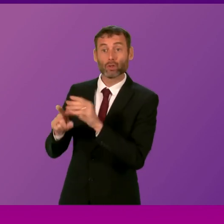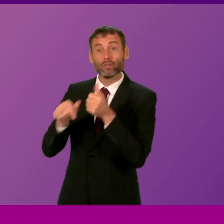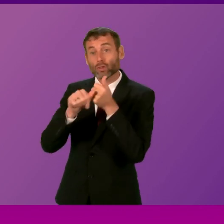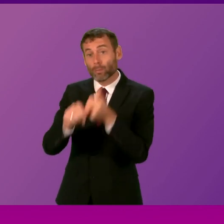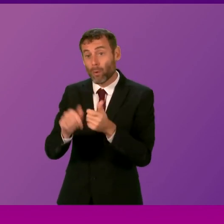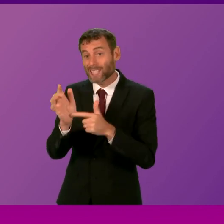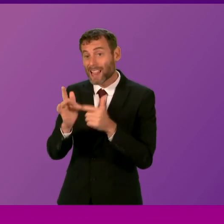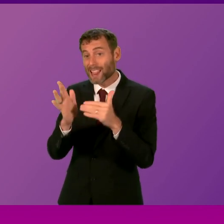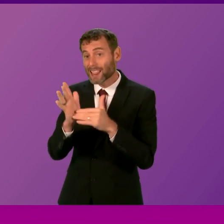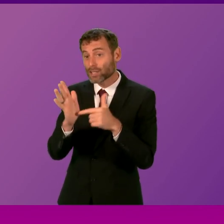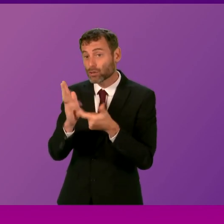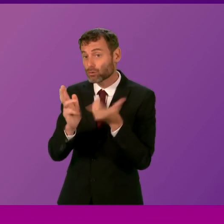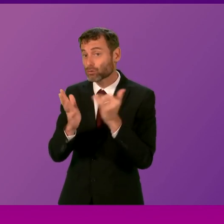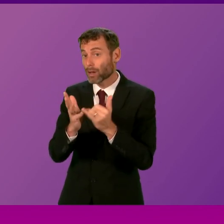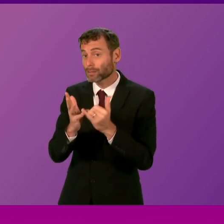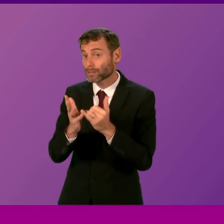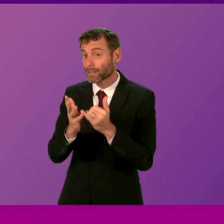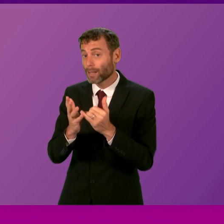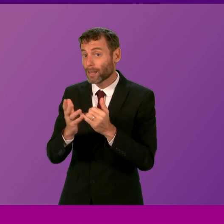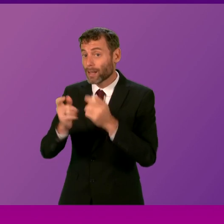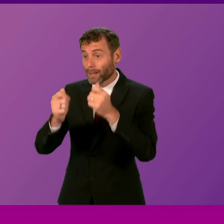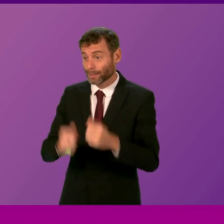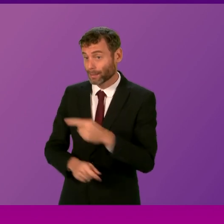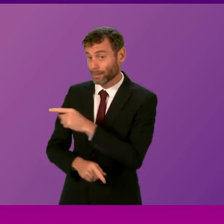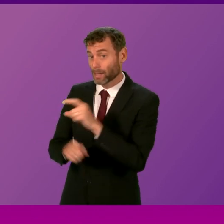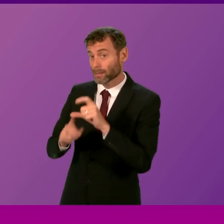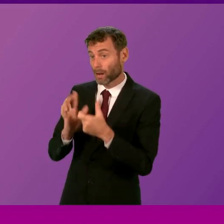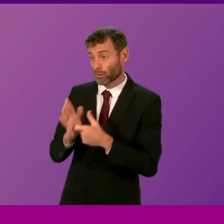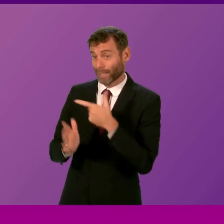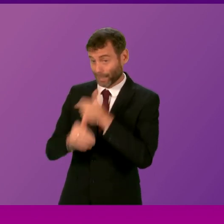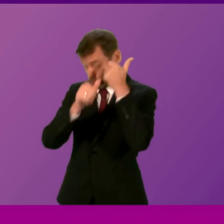Ross in particular—sent shock waves through the economy, causing market interest rates to